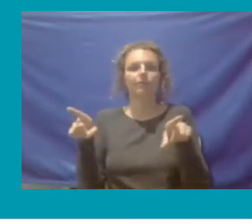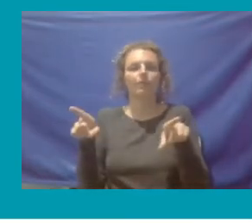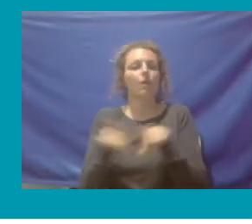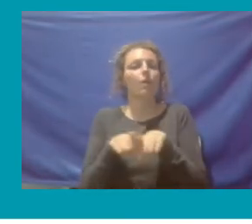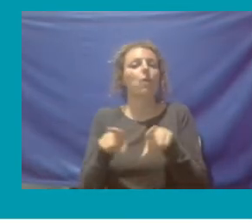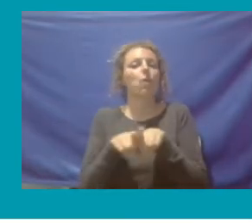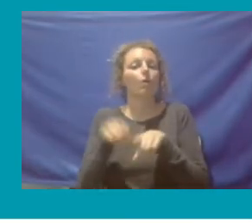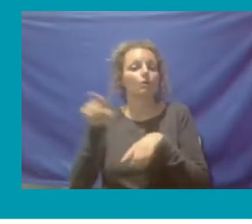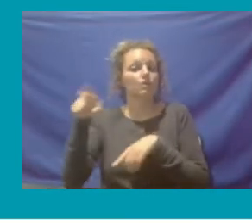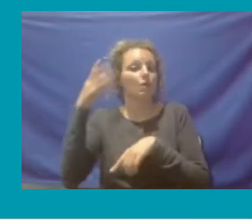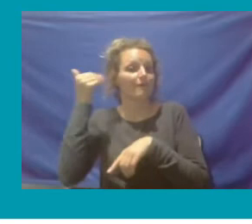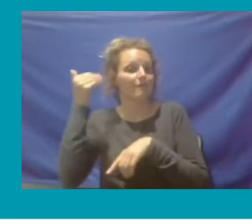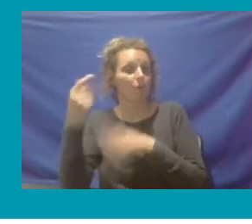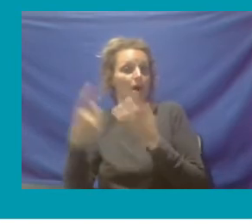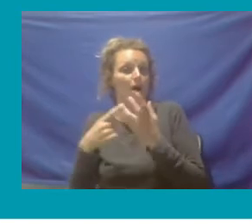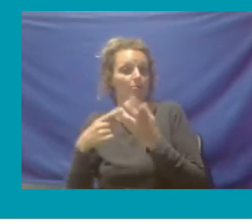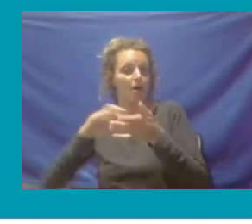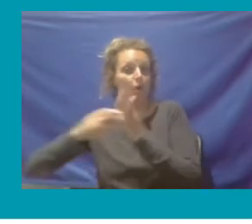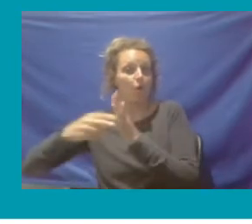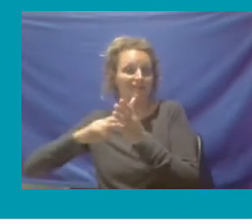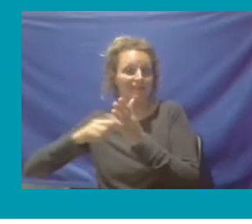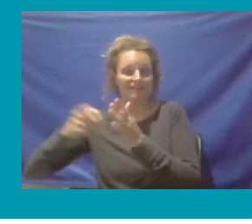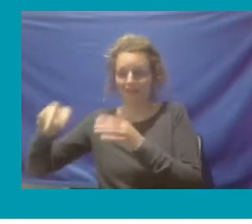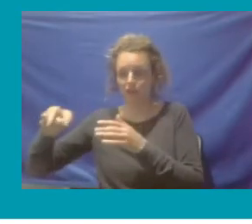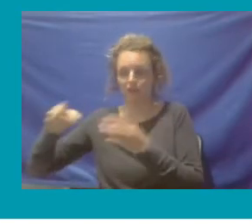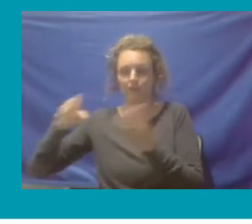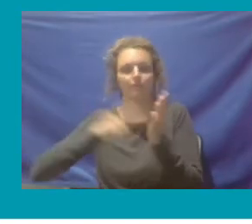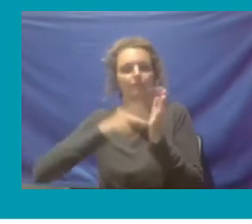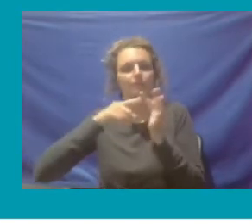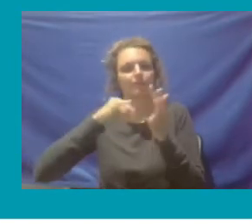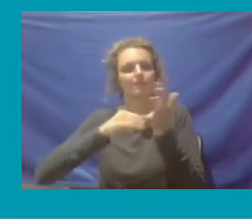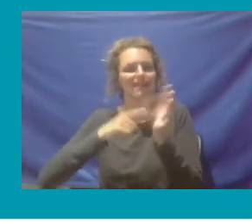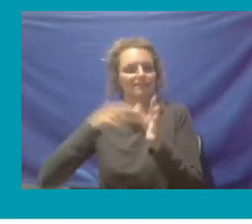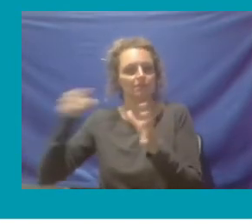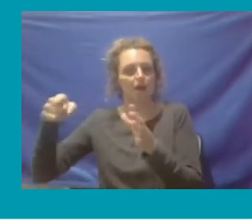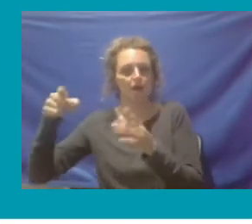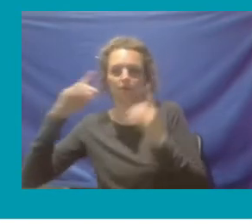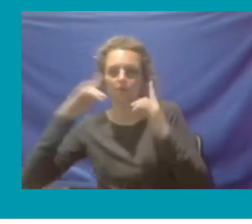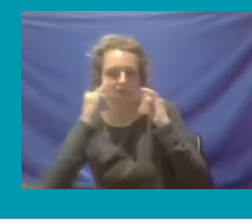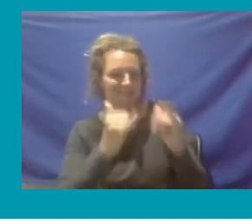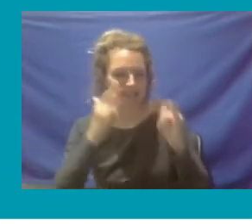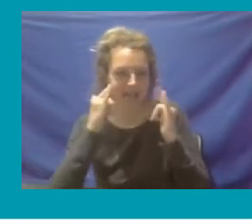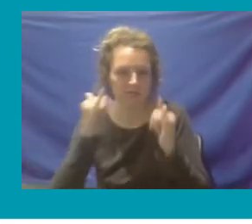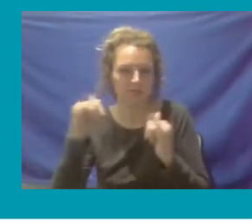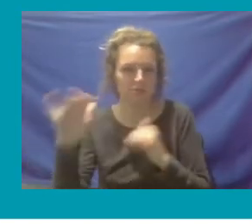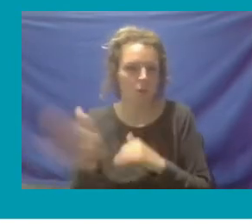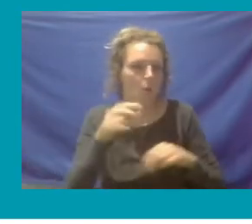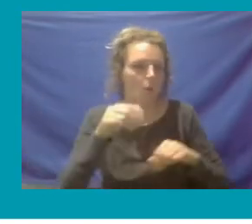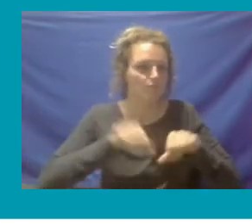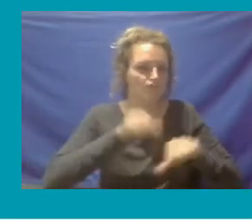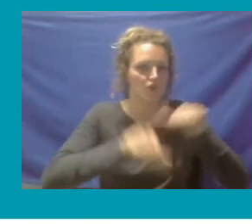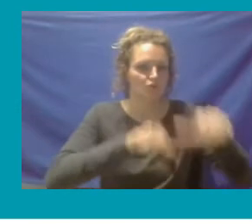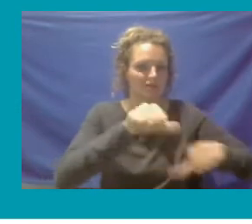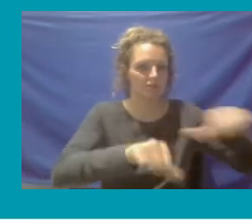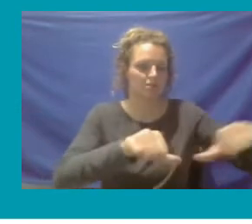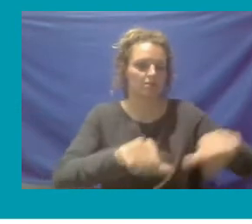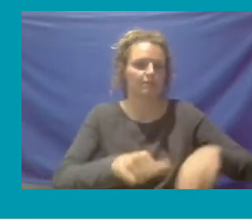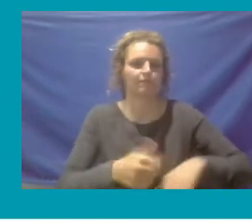Test the whole process and come back and say, well, this isn't very good or that's great. Do more of that or I wouldn't